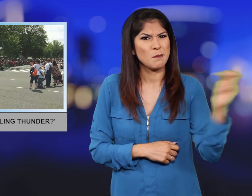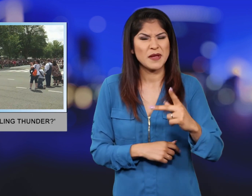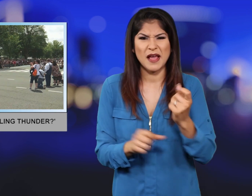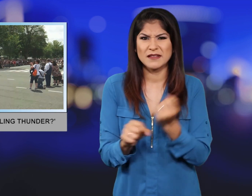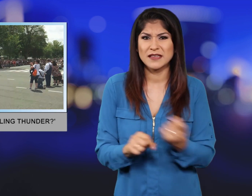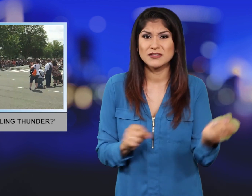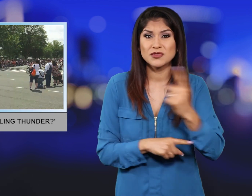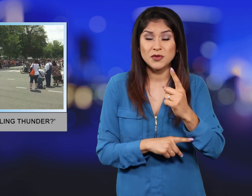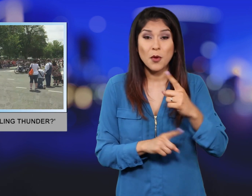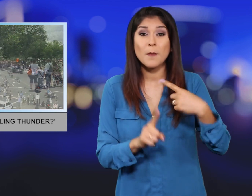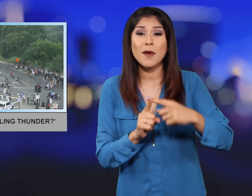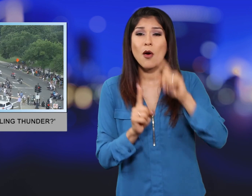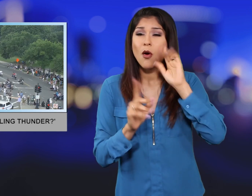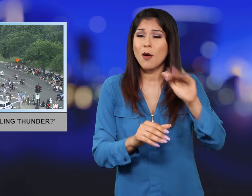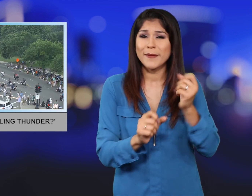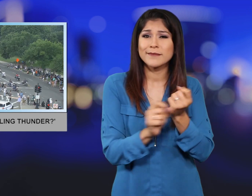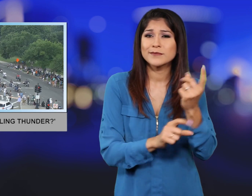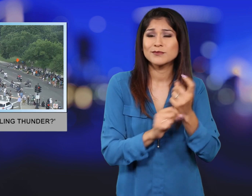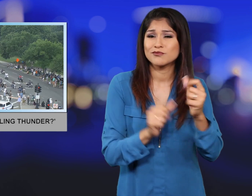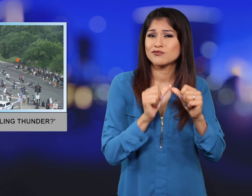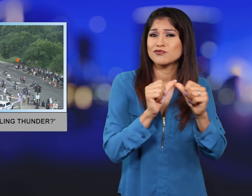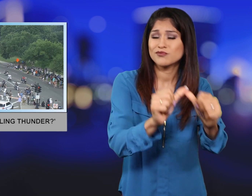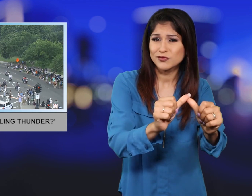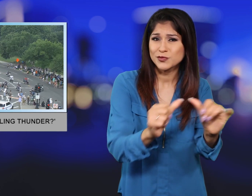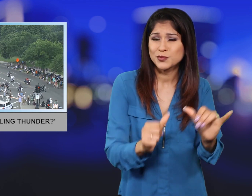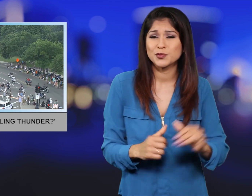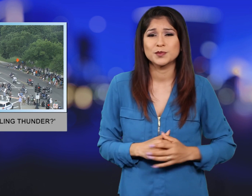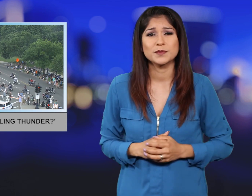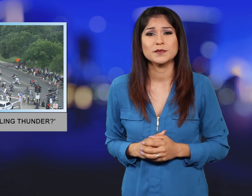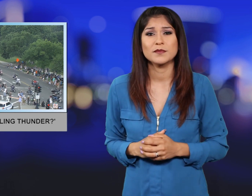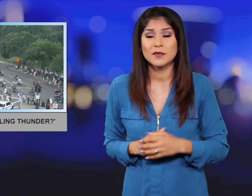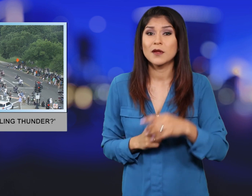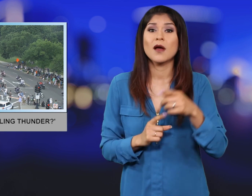will be coming back to Washington, DC next year and hopefully for many years to come.